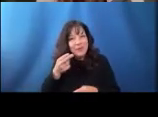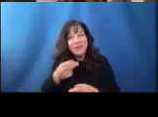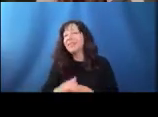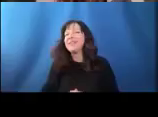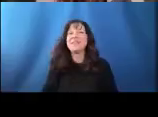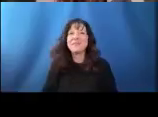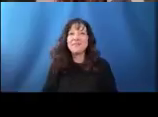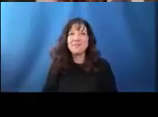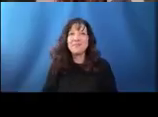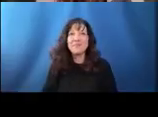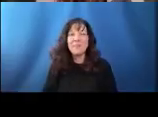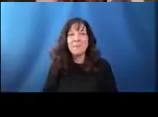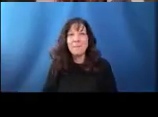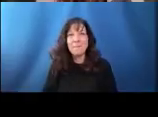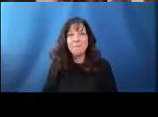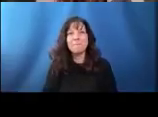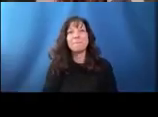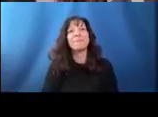Big spoon. Small? Is it? Small now?